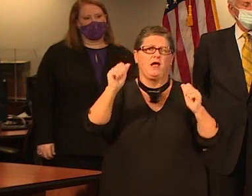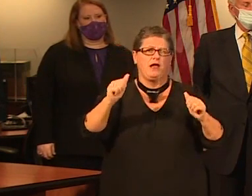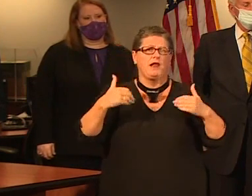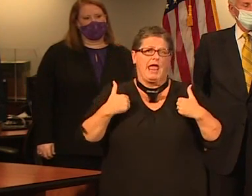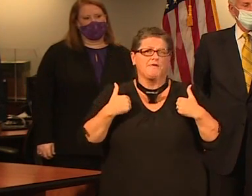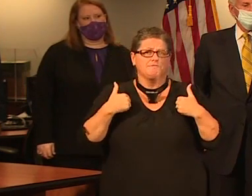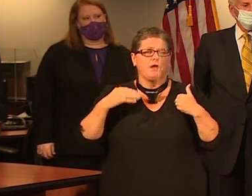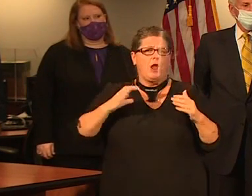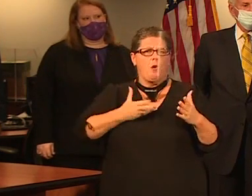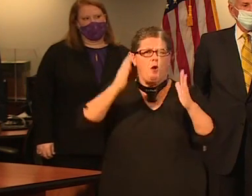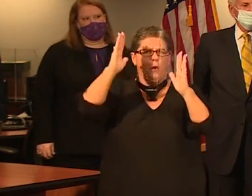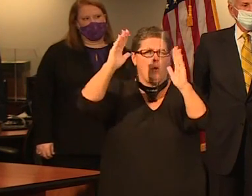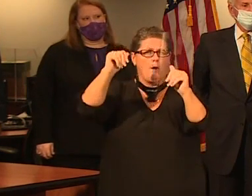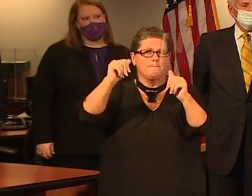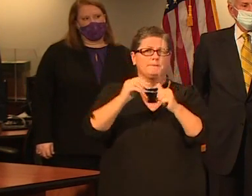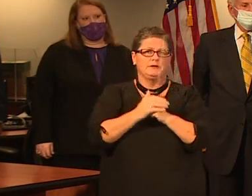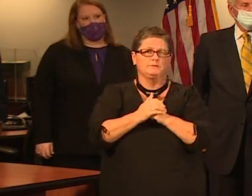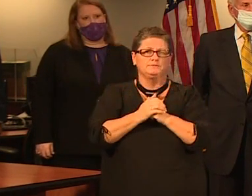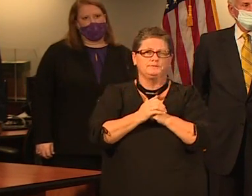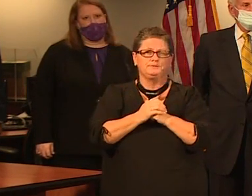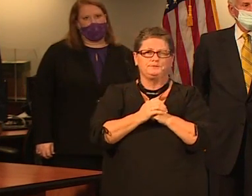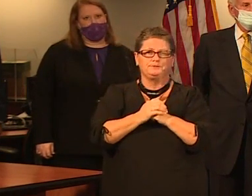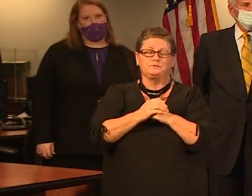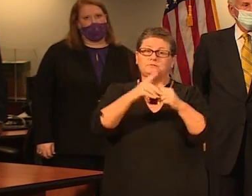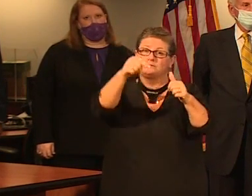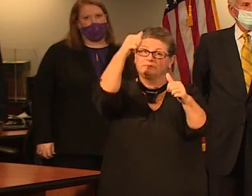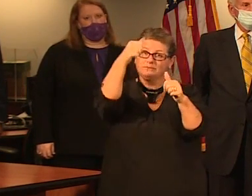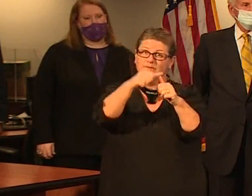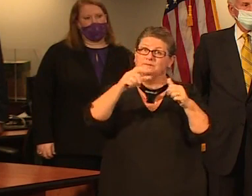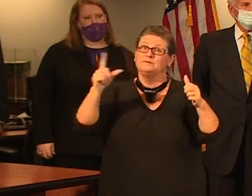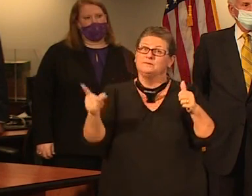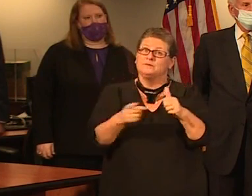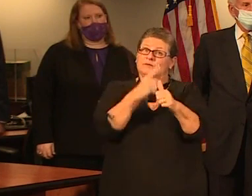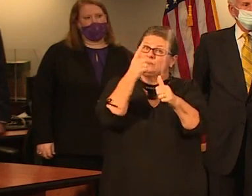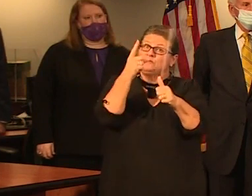OF THE STATE AS SOON AS THE SUPPLY ALLOWS.